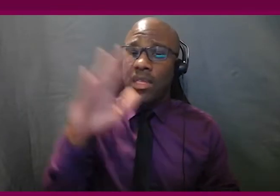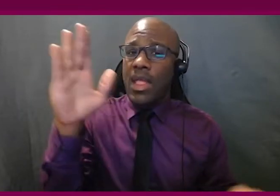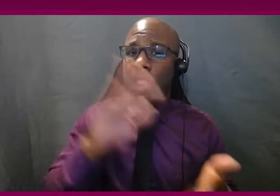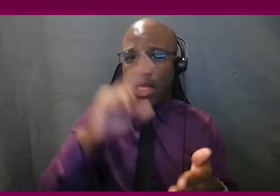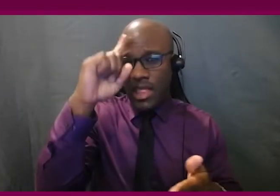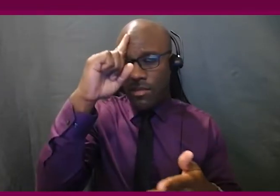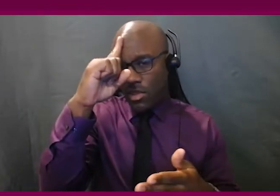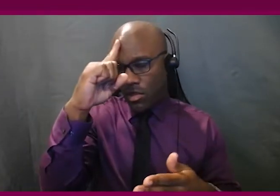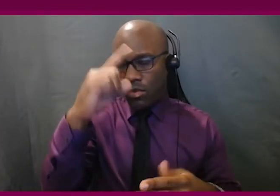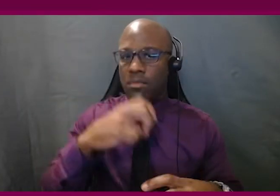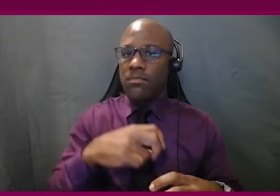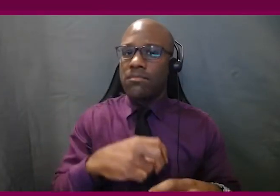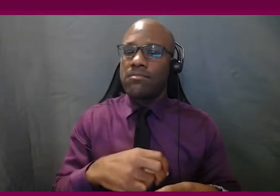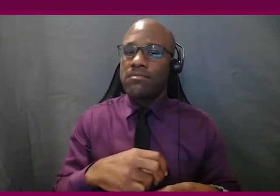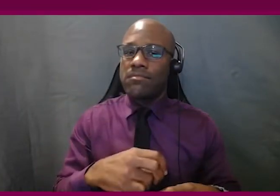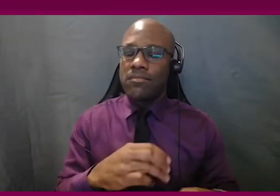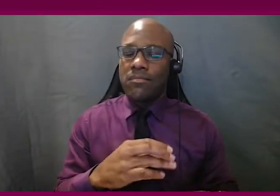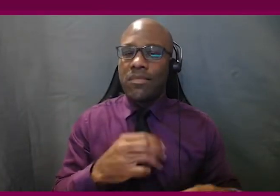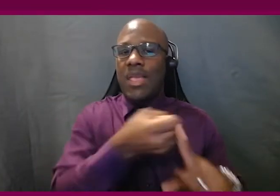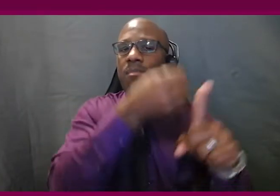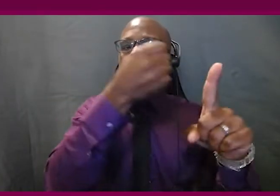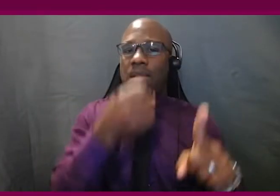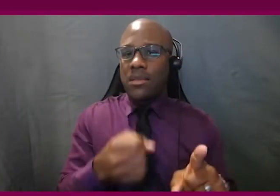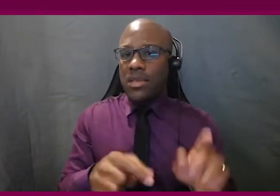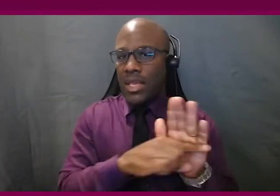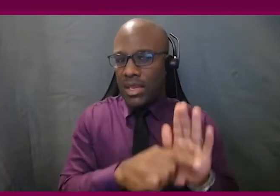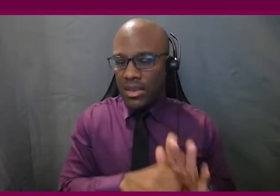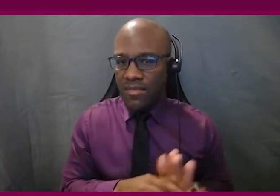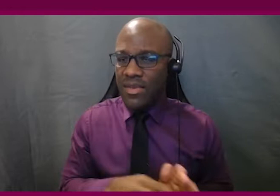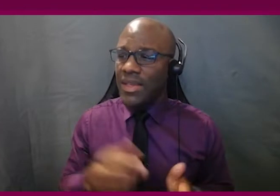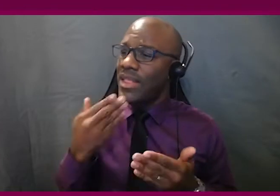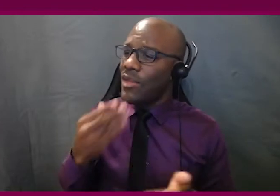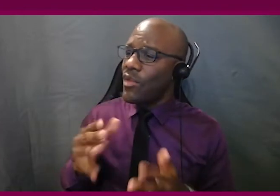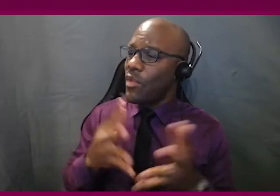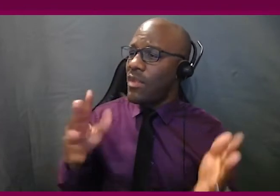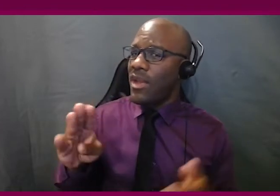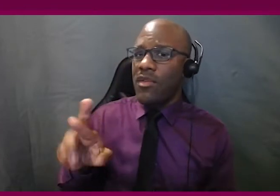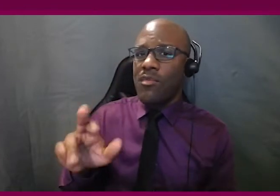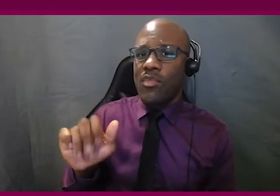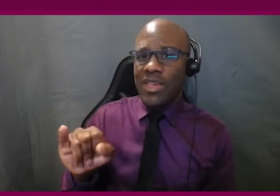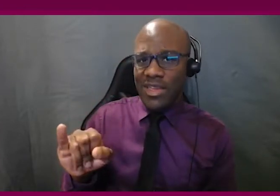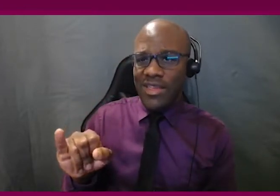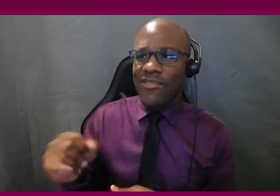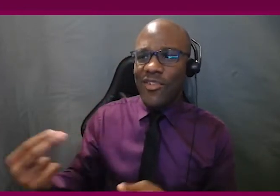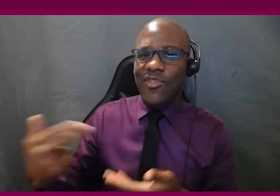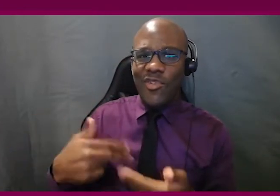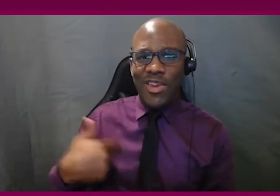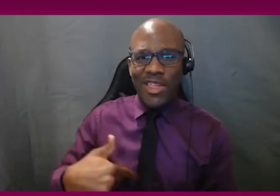Ashley Inkumsah: Thank you so much, Bri, for joining me for today's episode of our What's Up WID podcast.